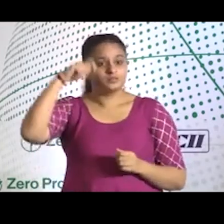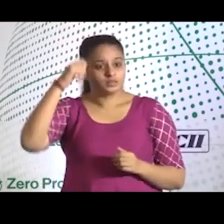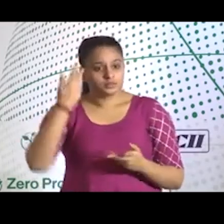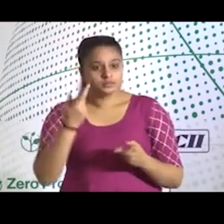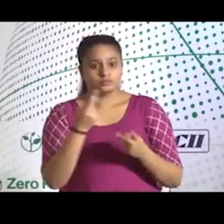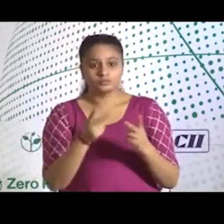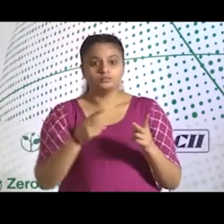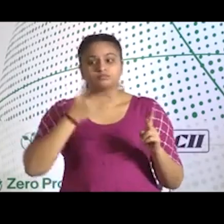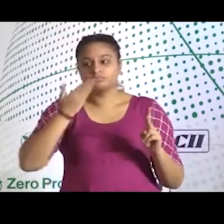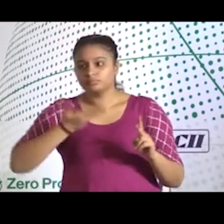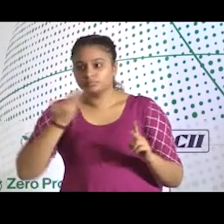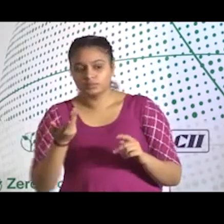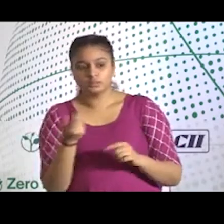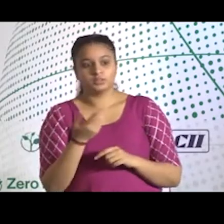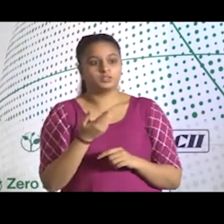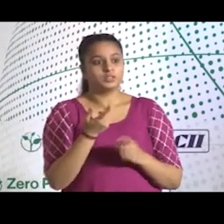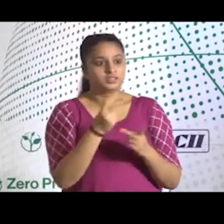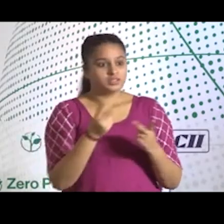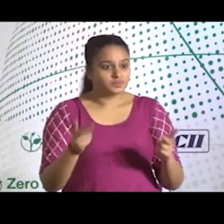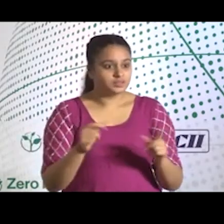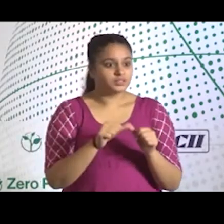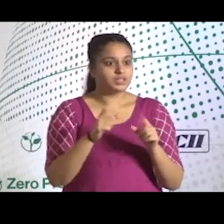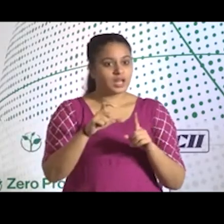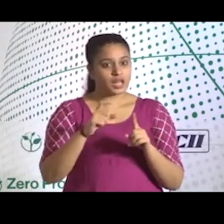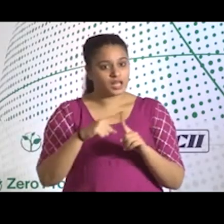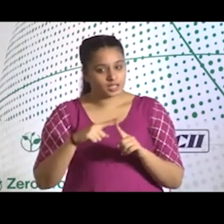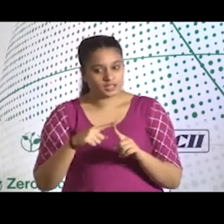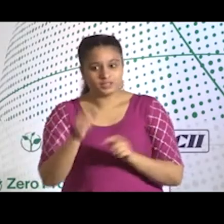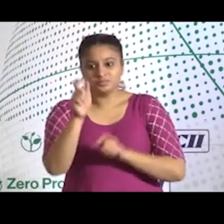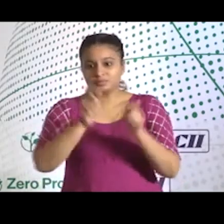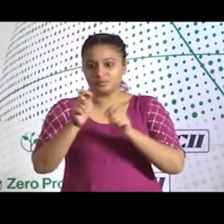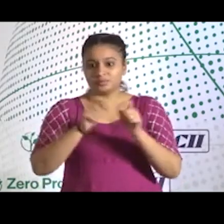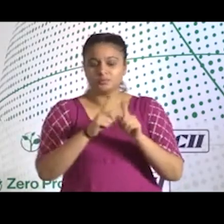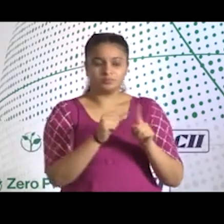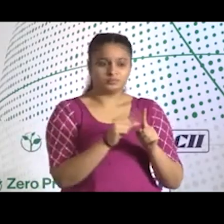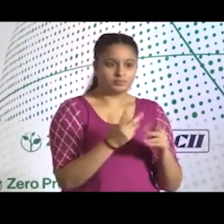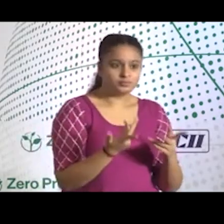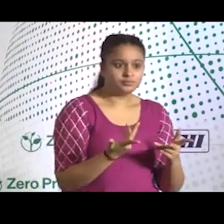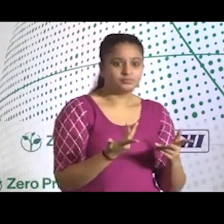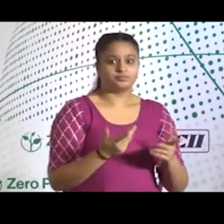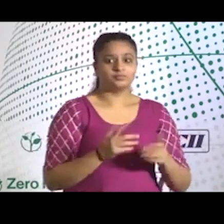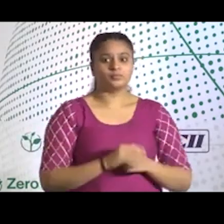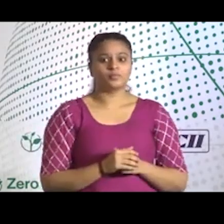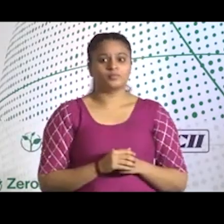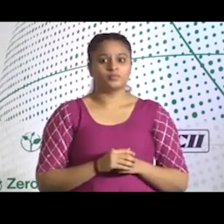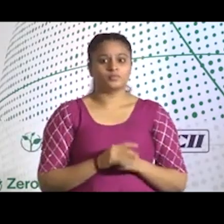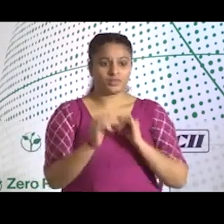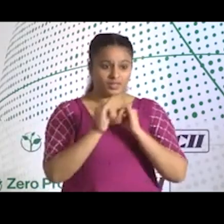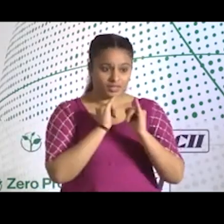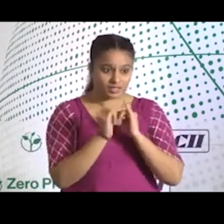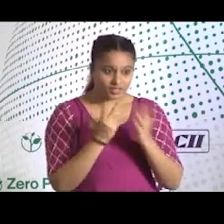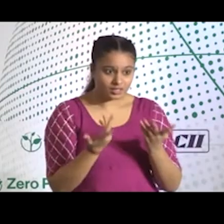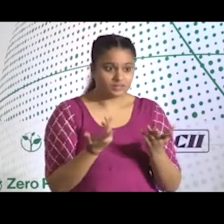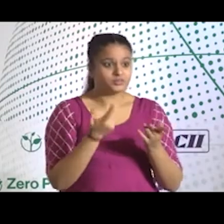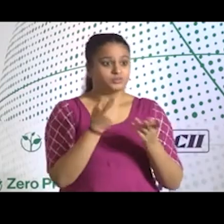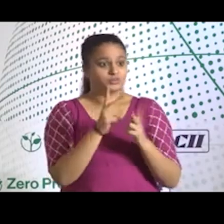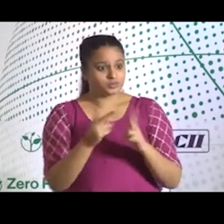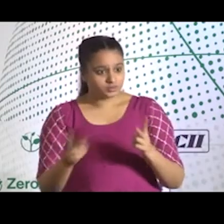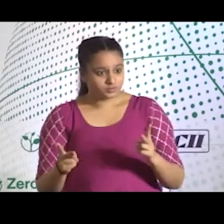are there are act that has been done by people and there is a mark interviews, how to conduct a mock interviews, but the different